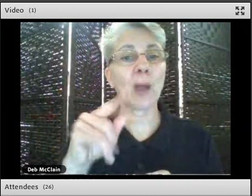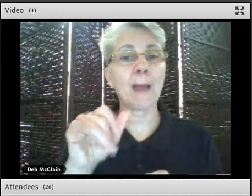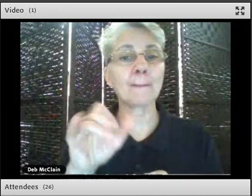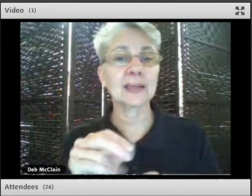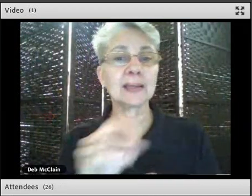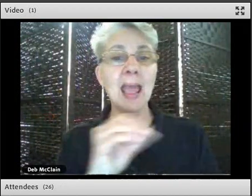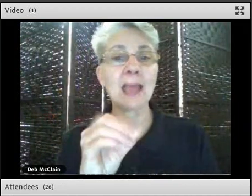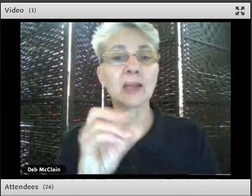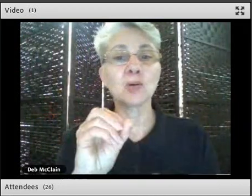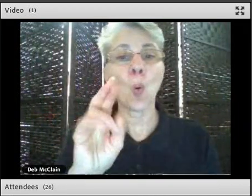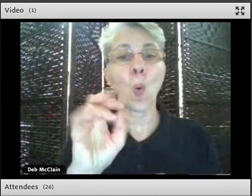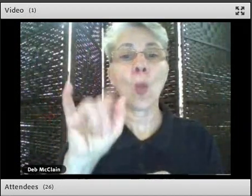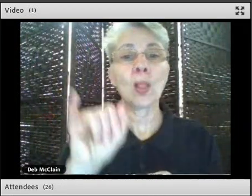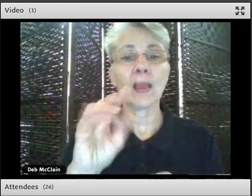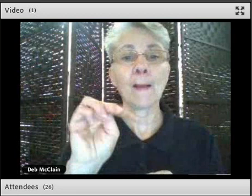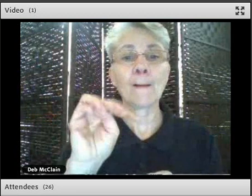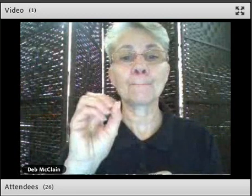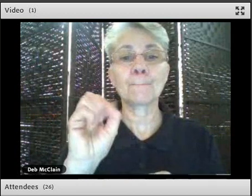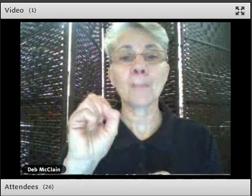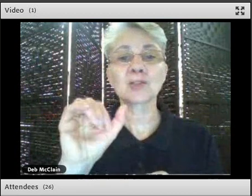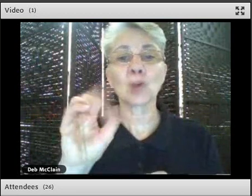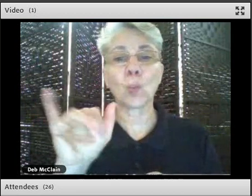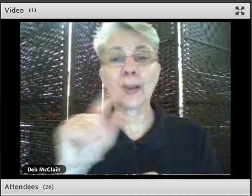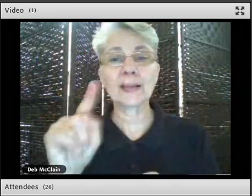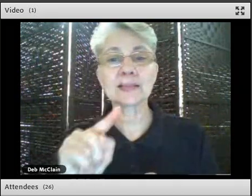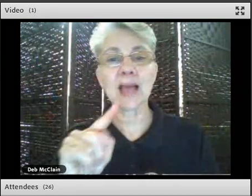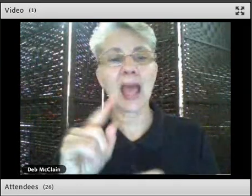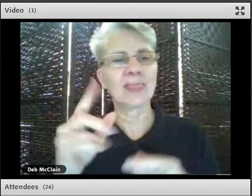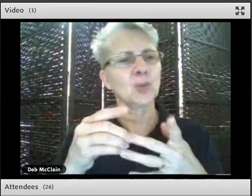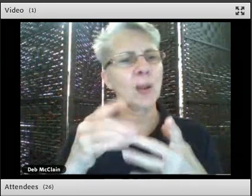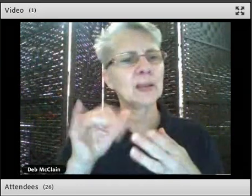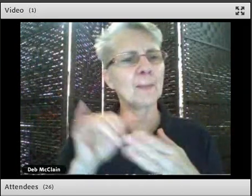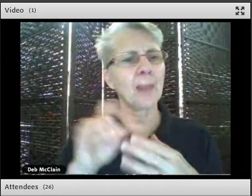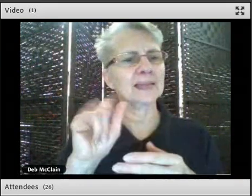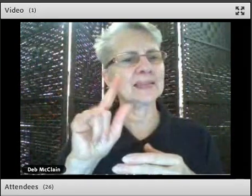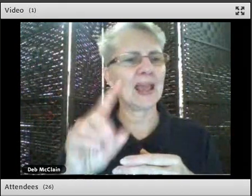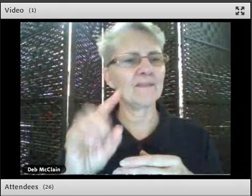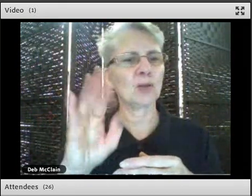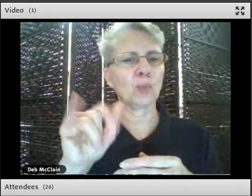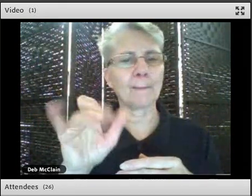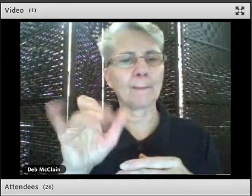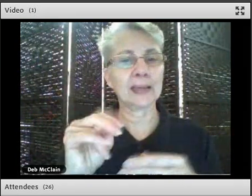and then below that, "Production Associate Louis Milgrom."